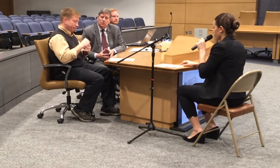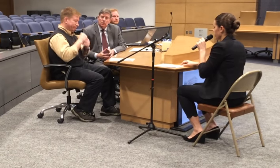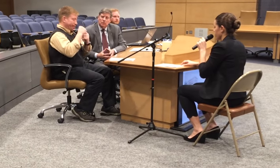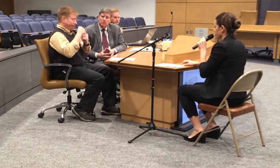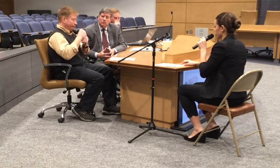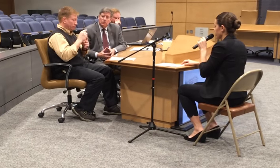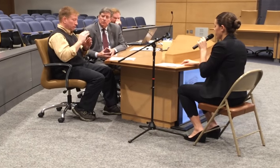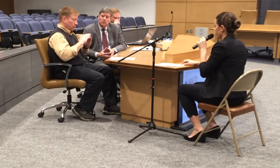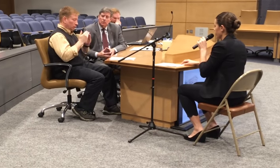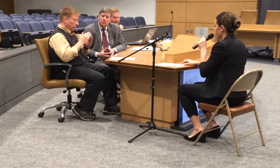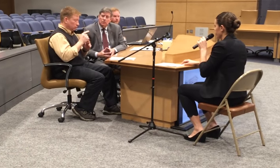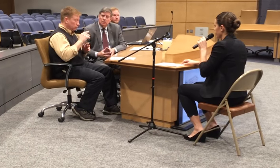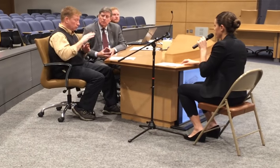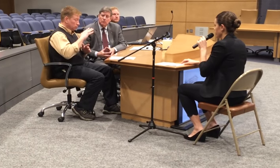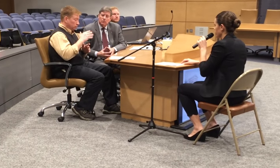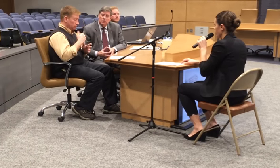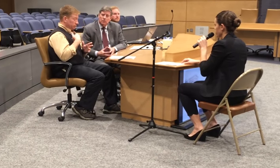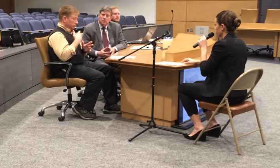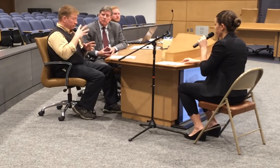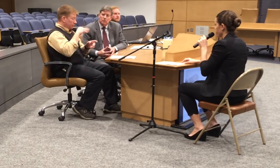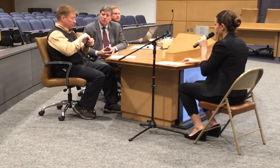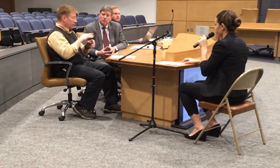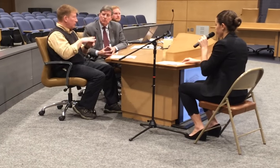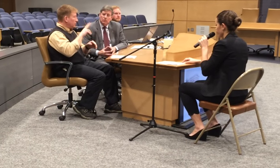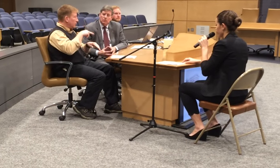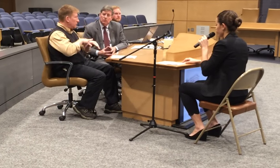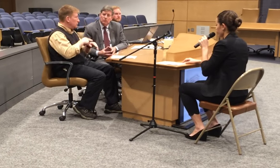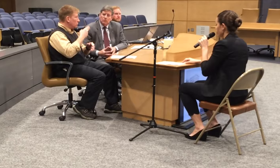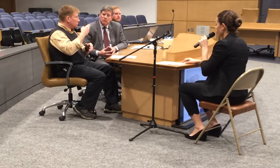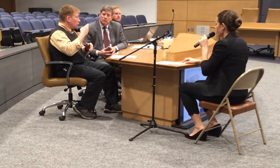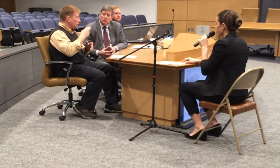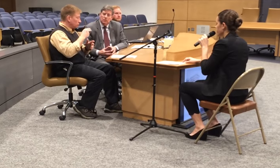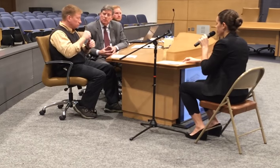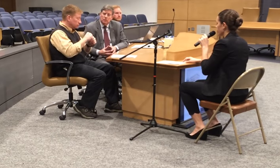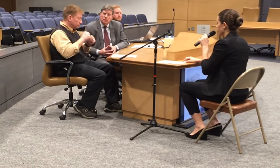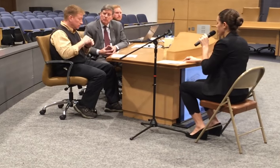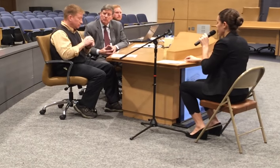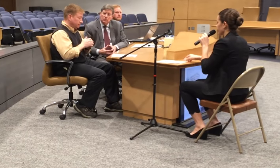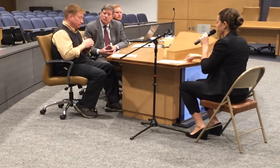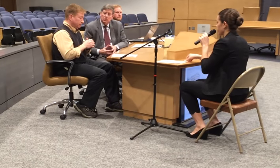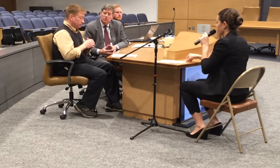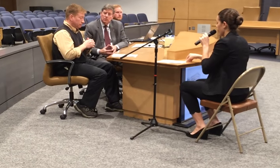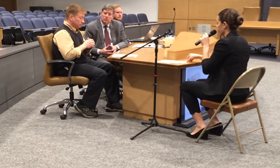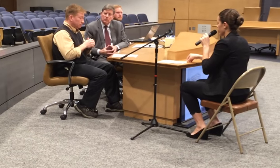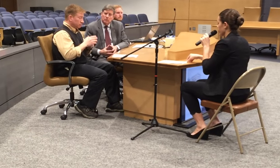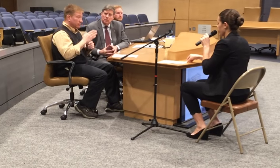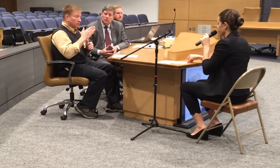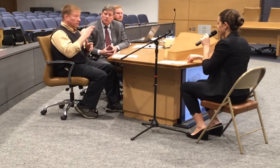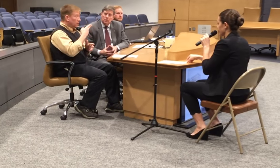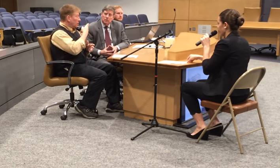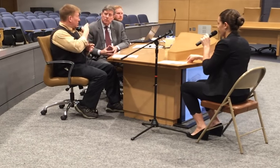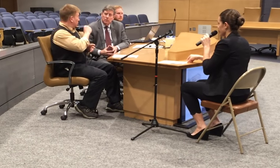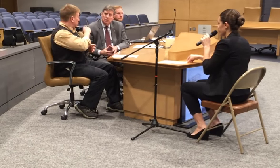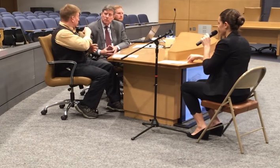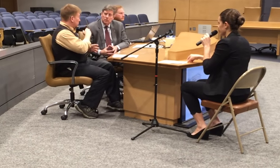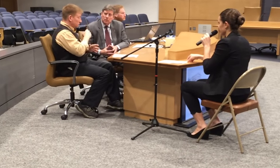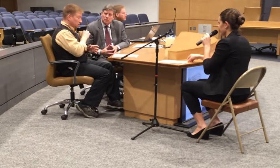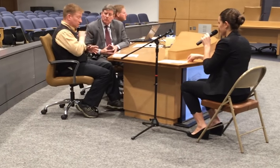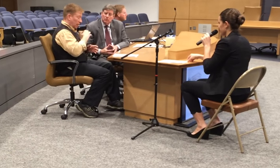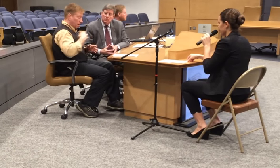architectural gem and community treasure. In 2011 we applied for a legacy grant so we could hire experts who could help us get on the National Register of Historic Places.